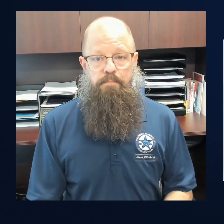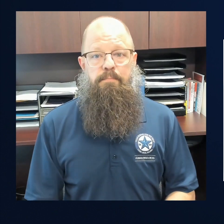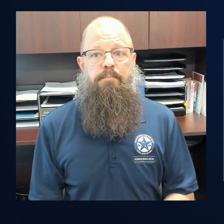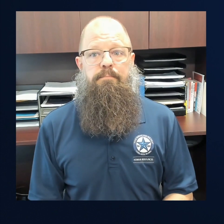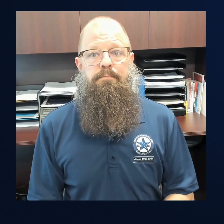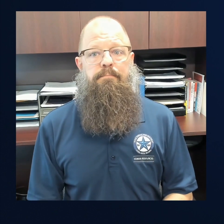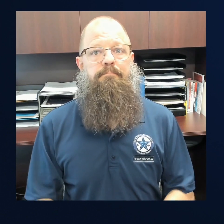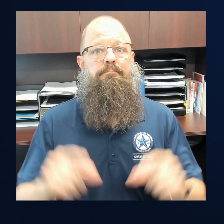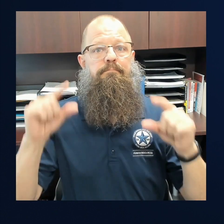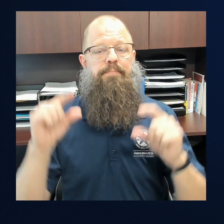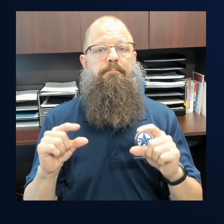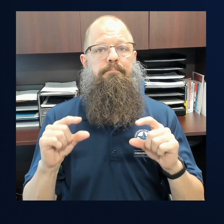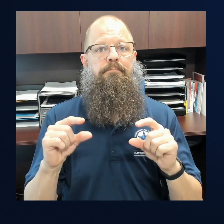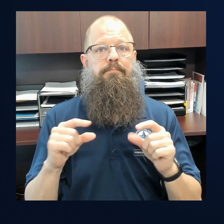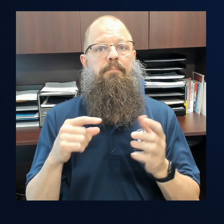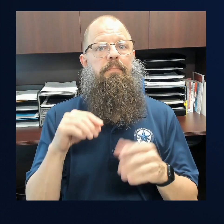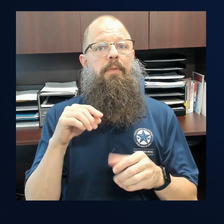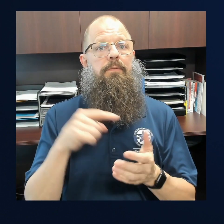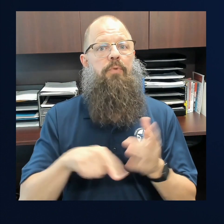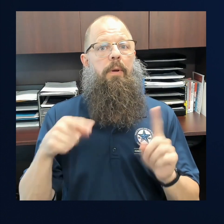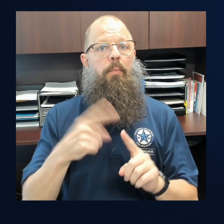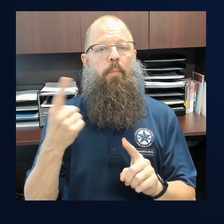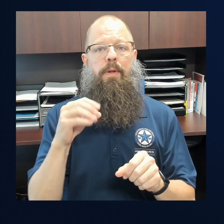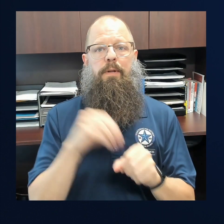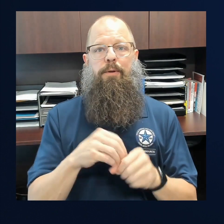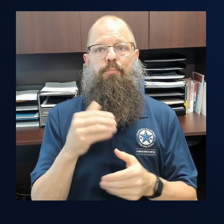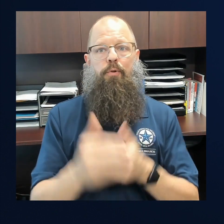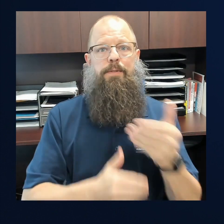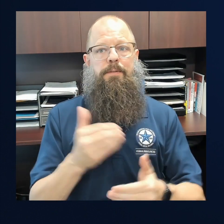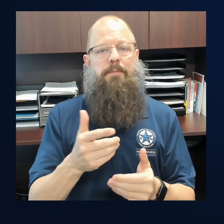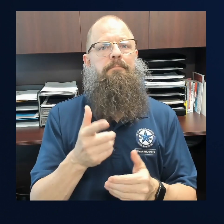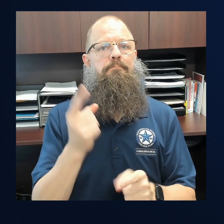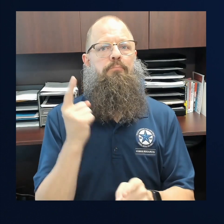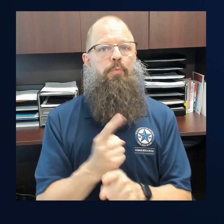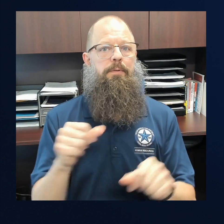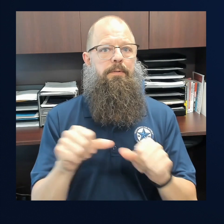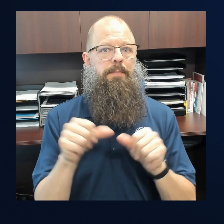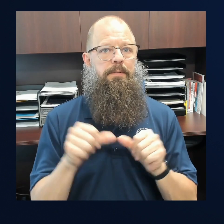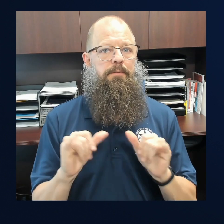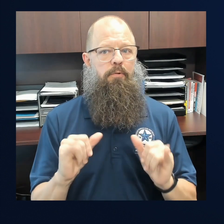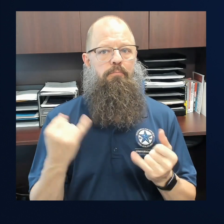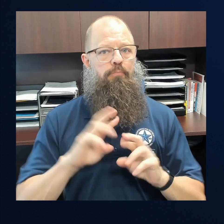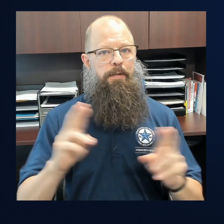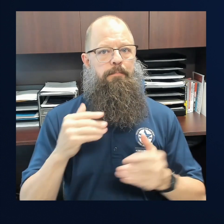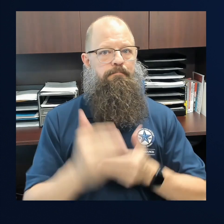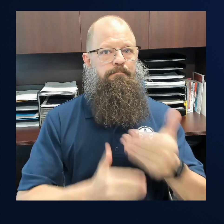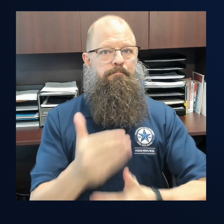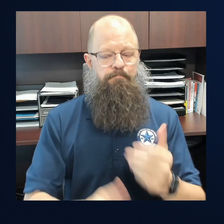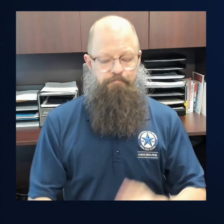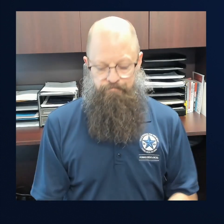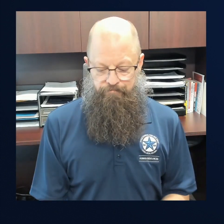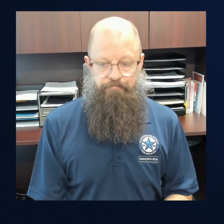chose Complete, it will then jump down to step two which is Checkpoint #1 showing this In Progress,